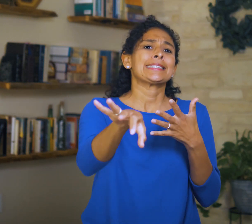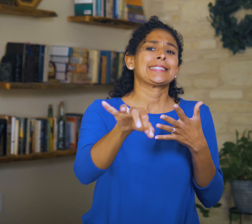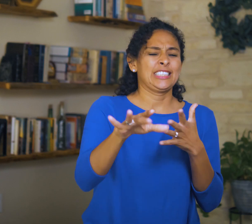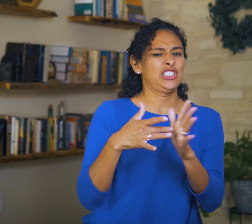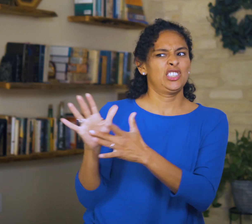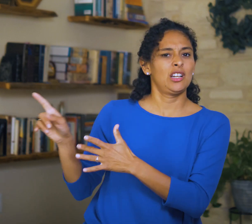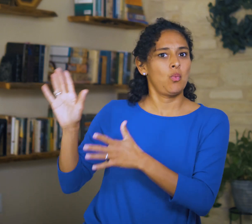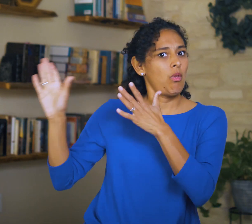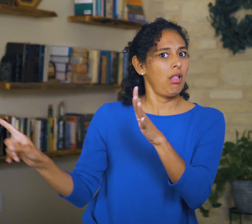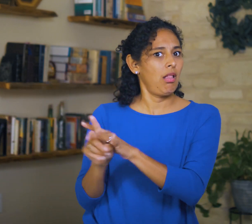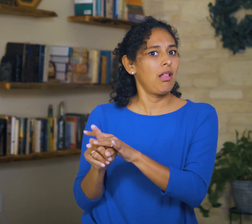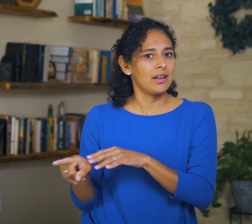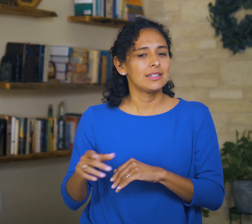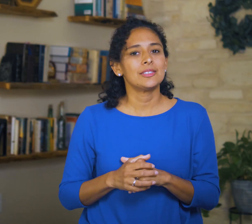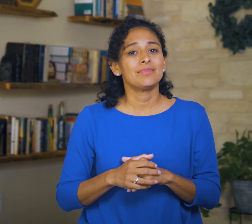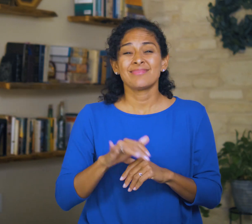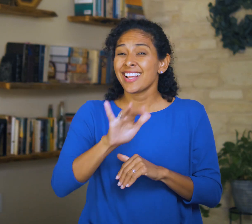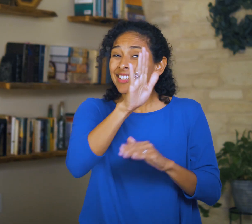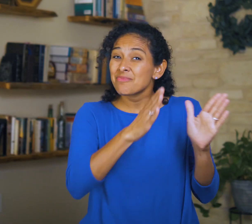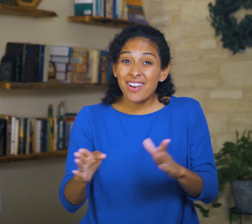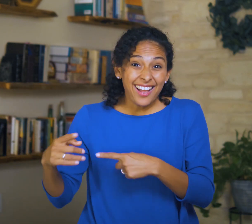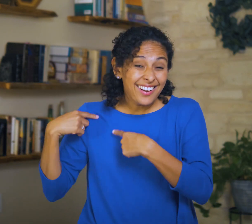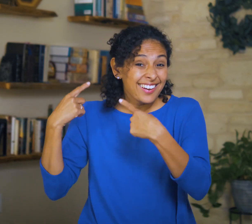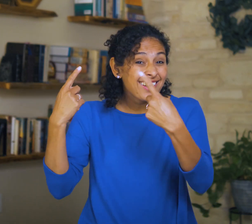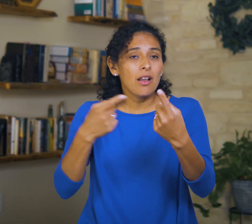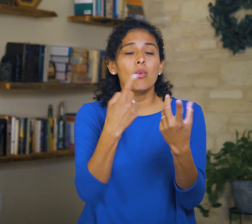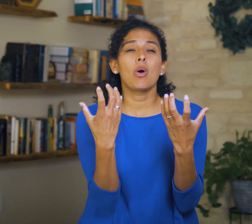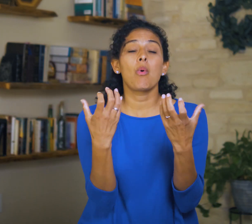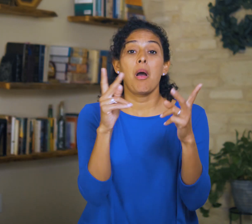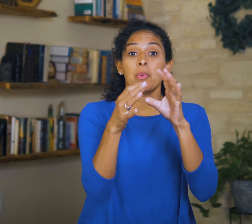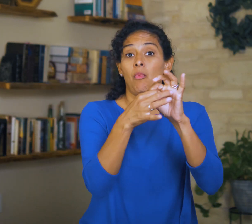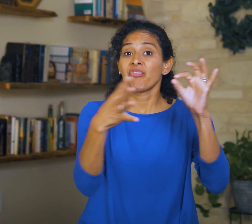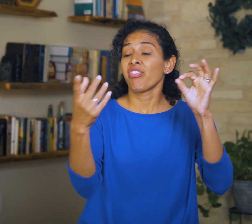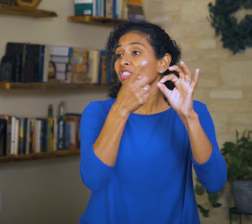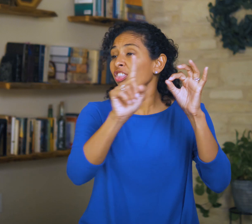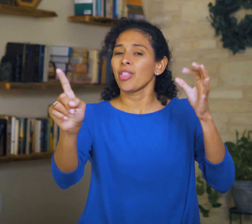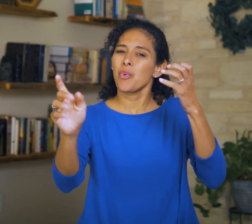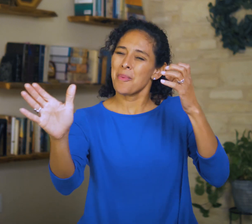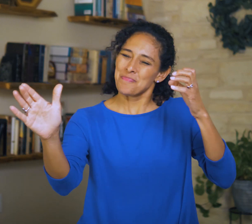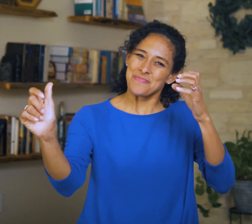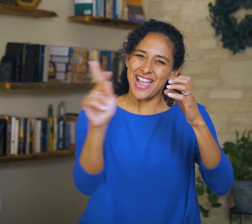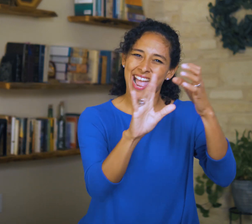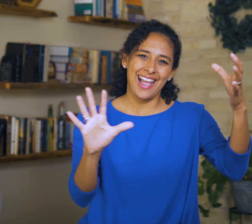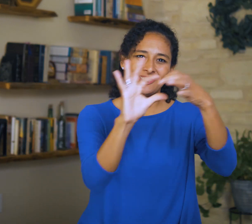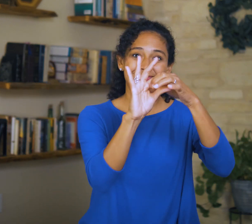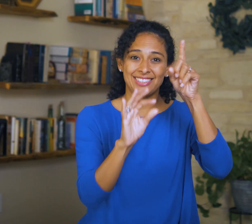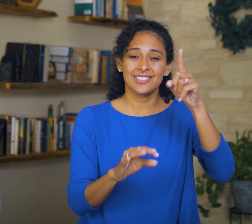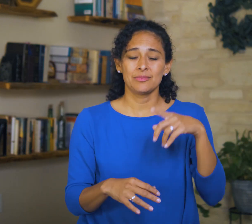for Jesus’ arrival on the scene? This has been His plan all along to restore His people to Himself!